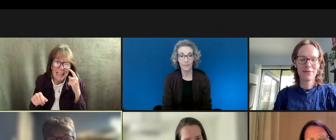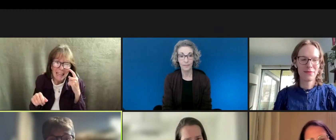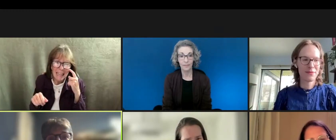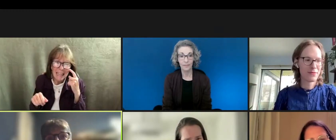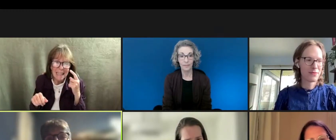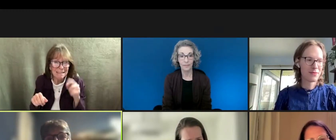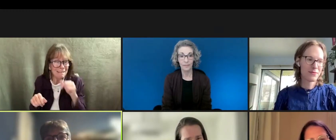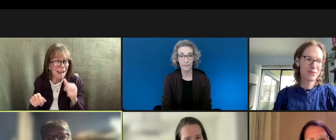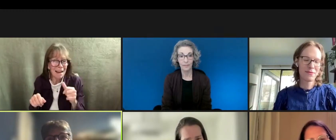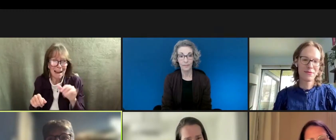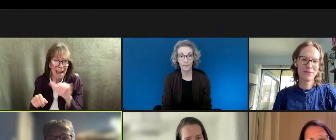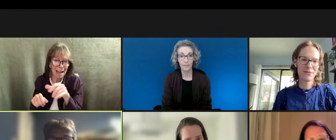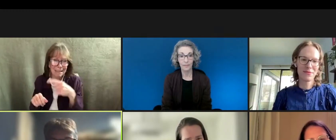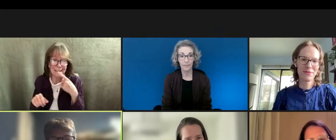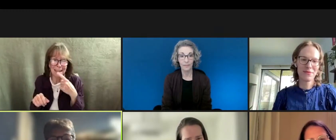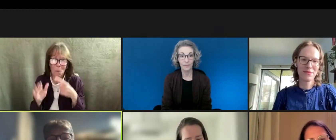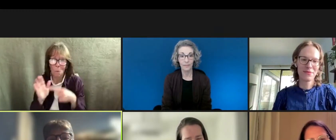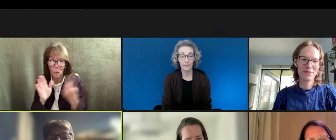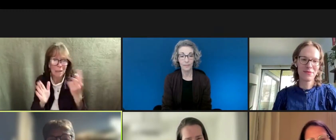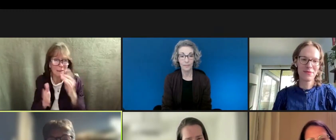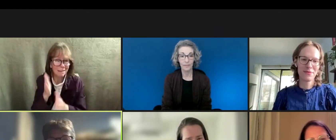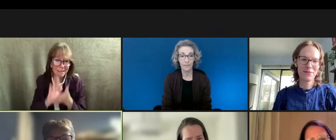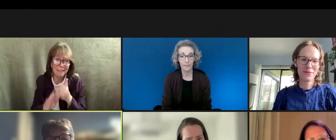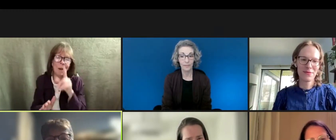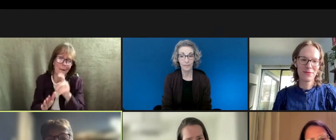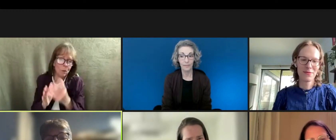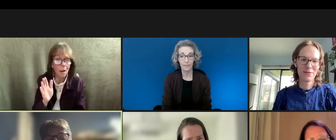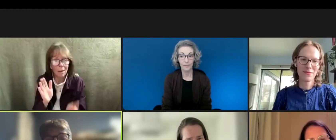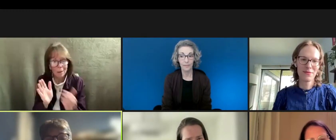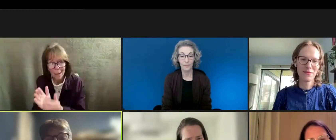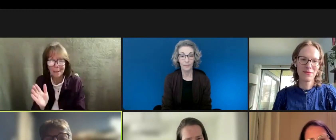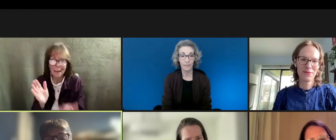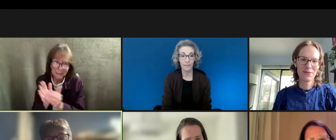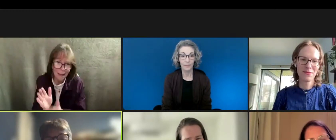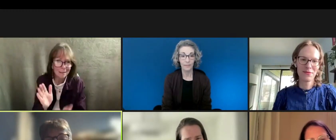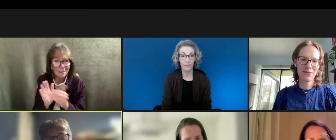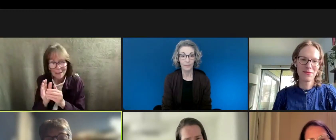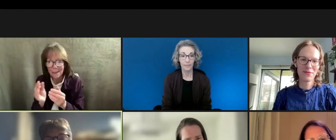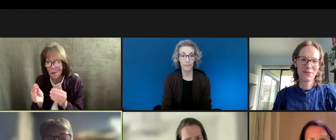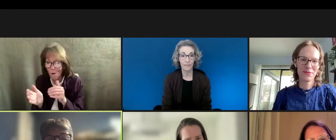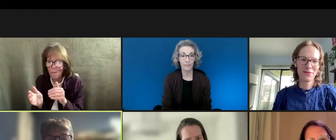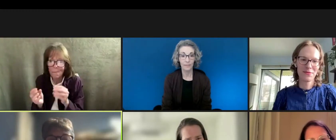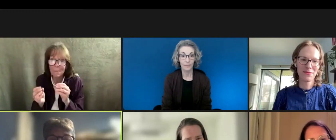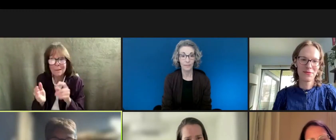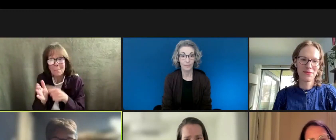have further and further conversations to resolve issues, so yeah.